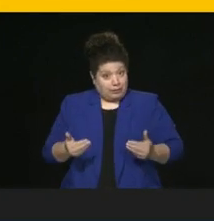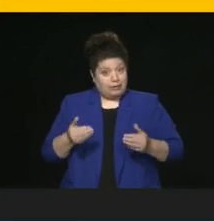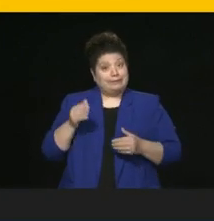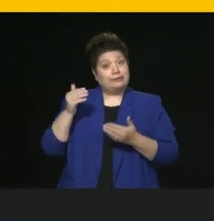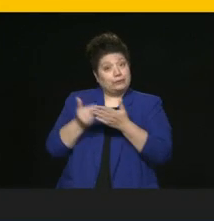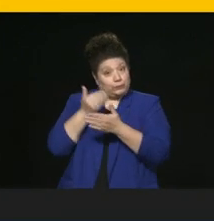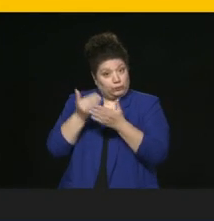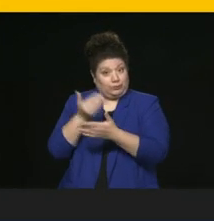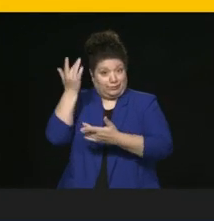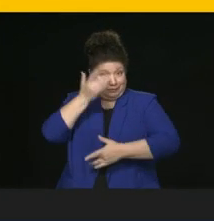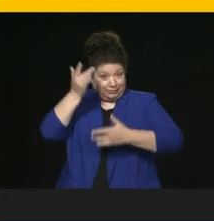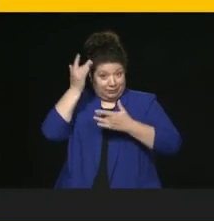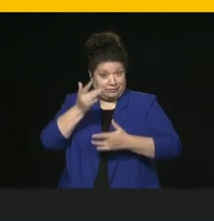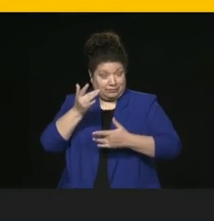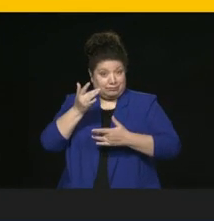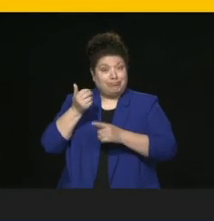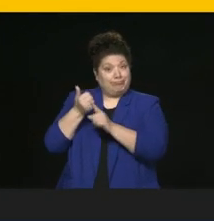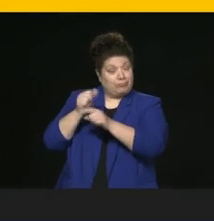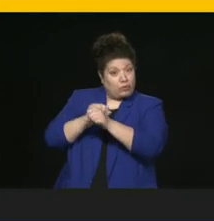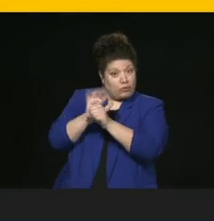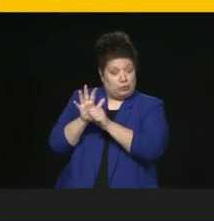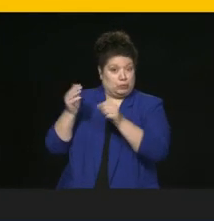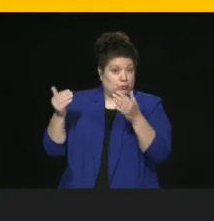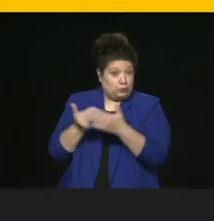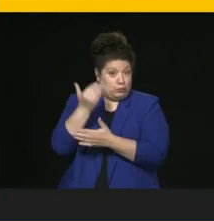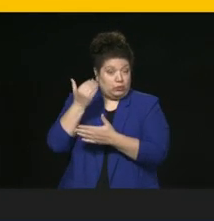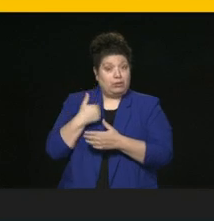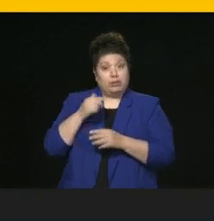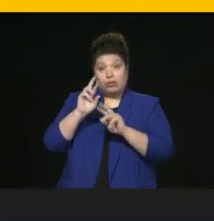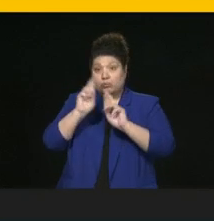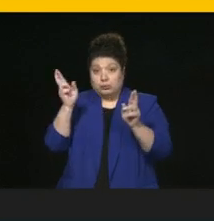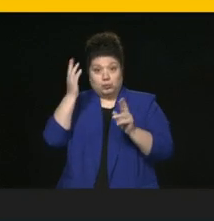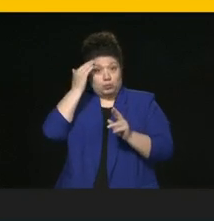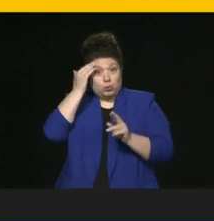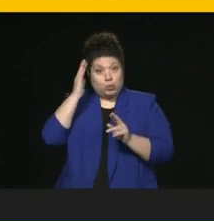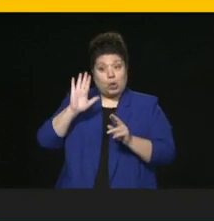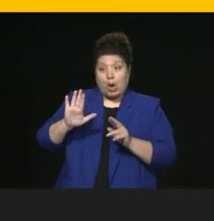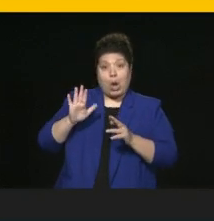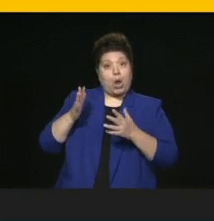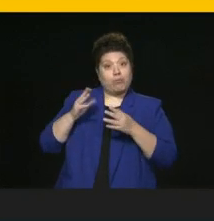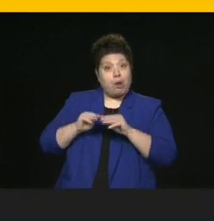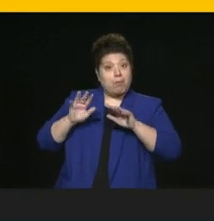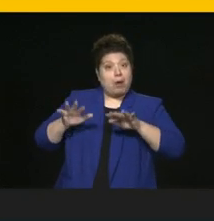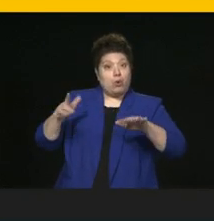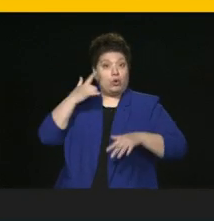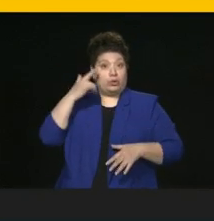THIS IS AN EMERGING DISEASE.